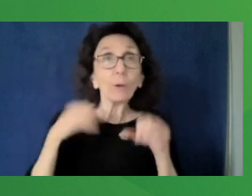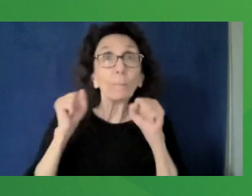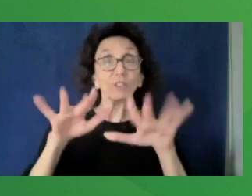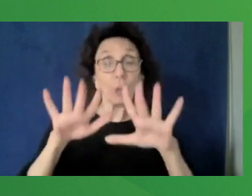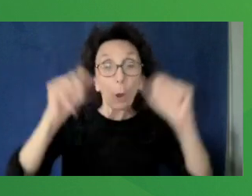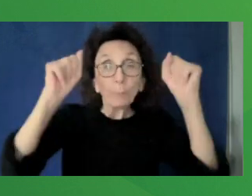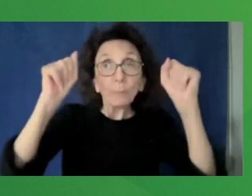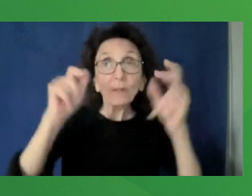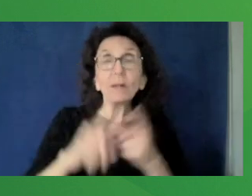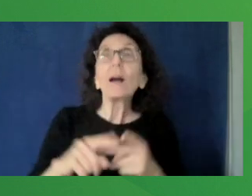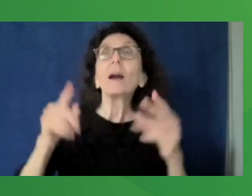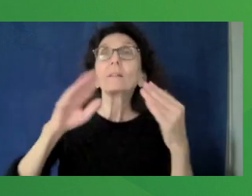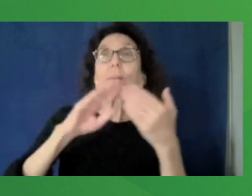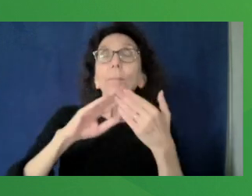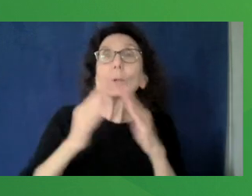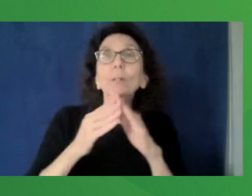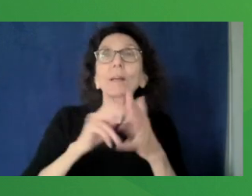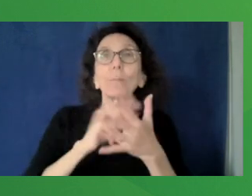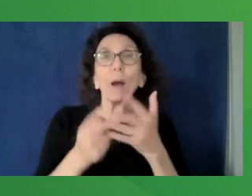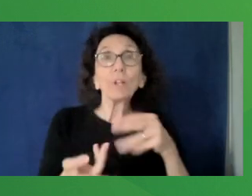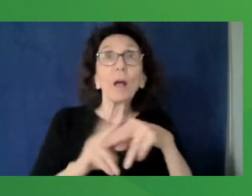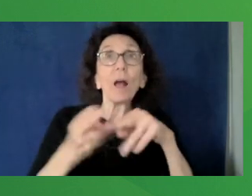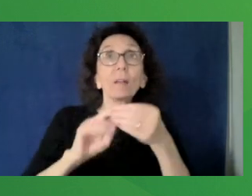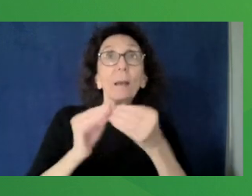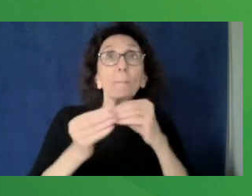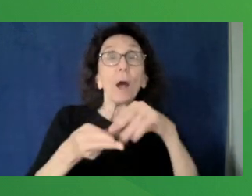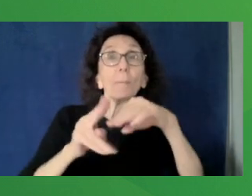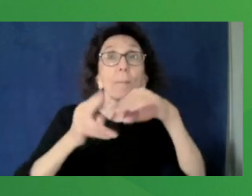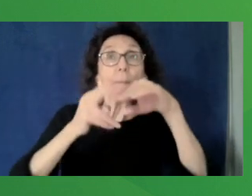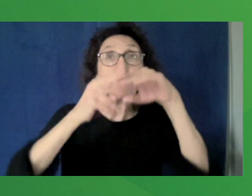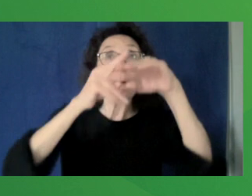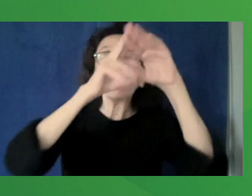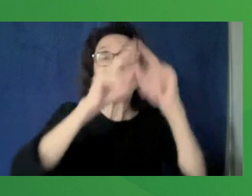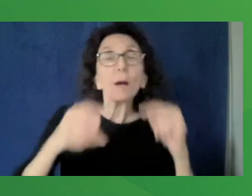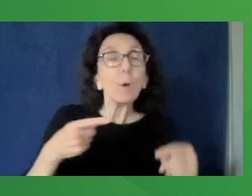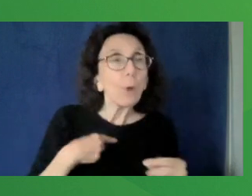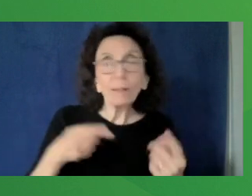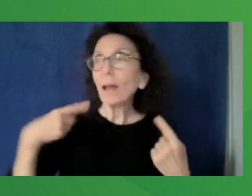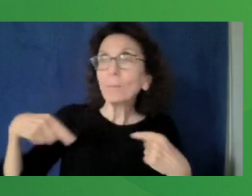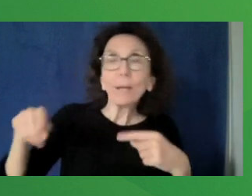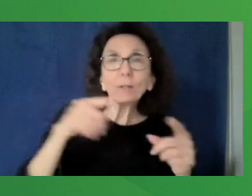population going up like addition. While I make these rhymes, you commit them crimes, poisoning